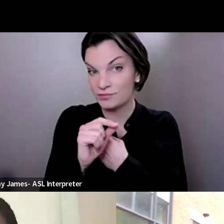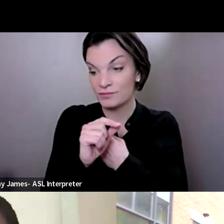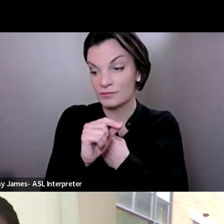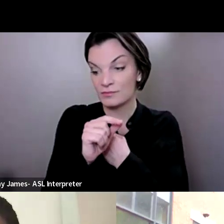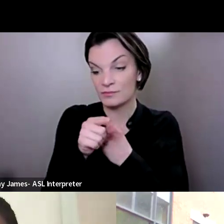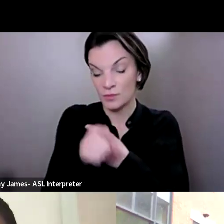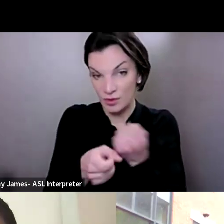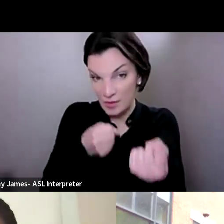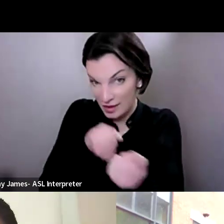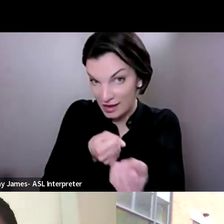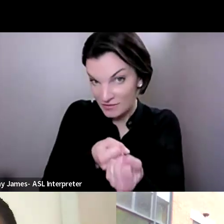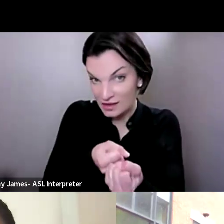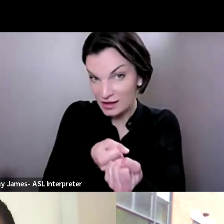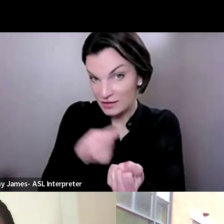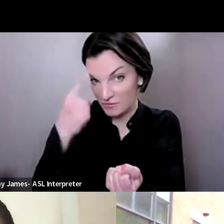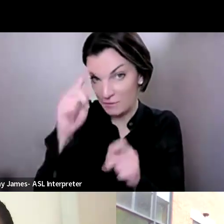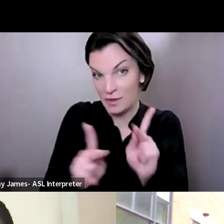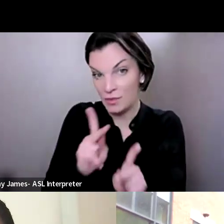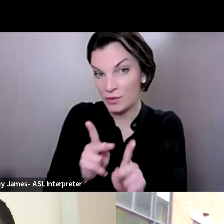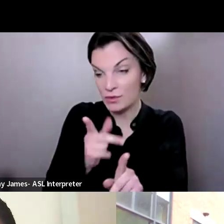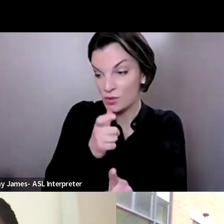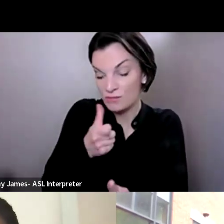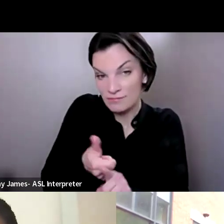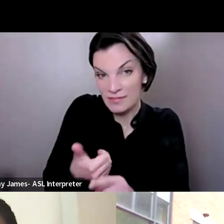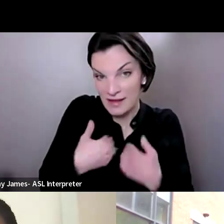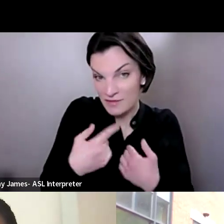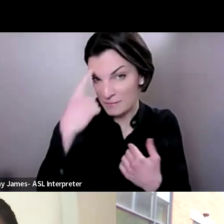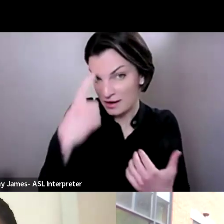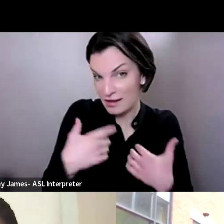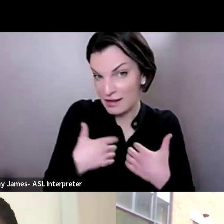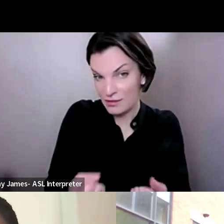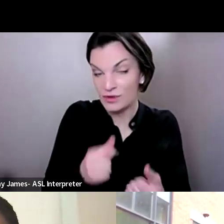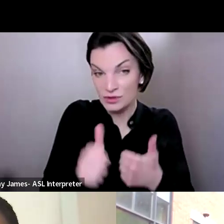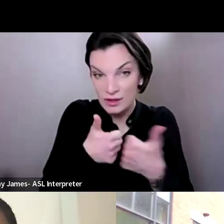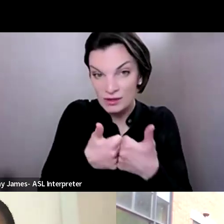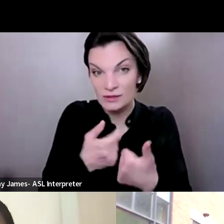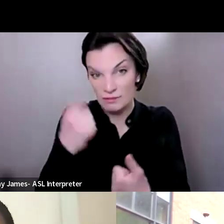on behalf of people who are living with mental health challenges, mental health experiences but